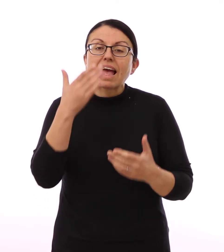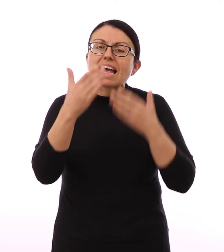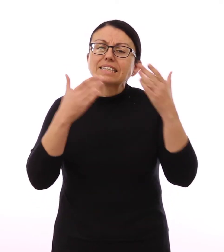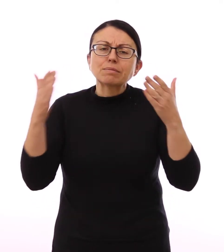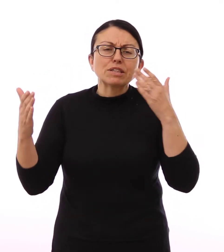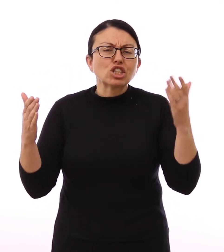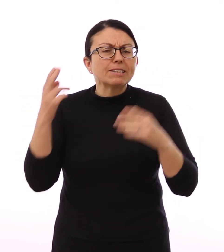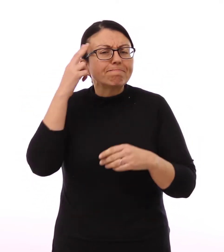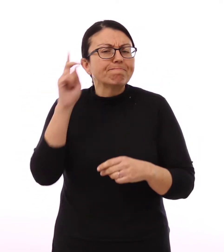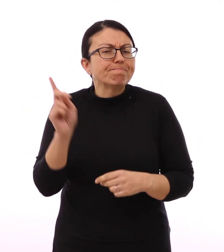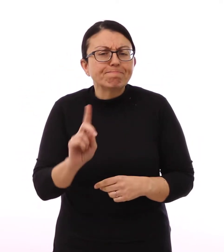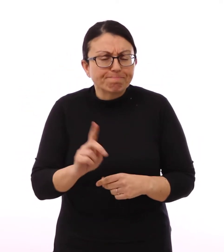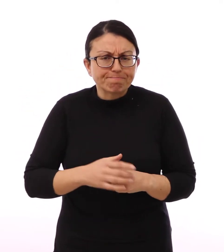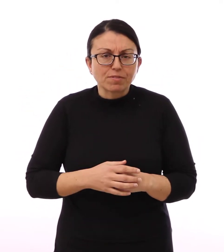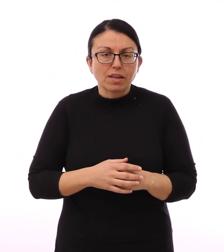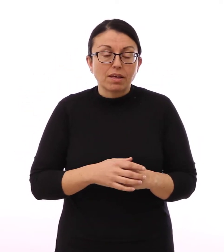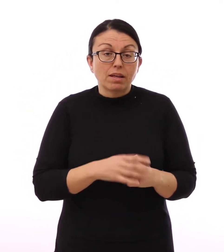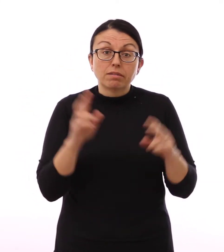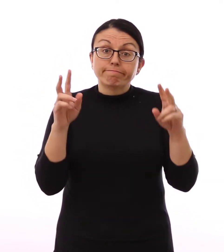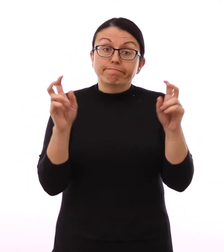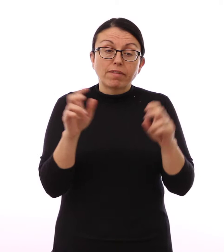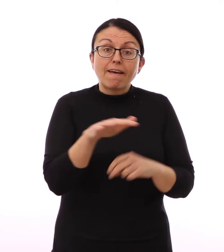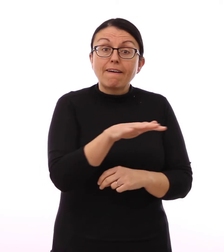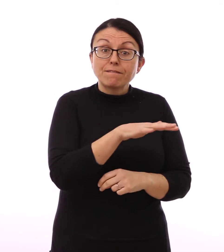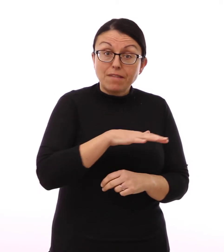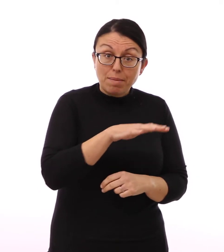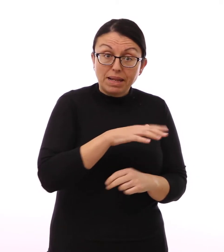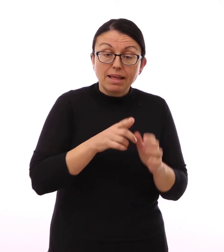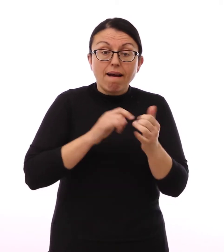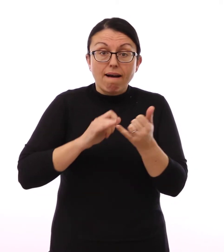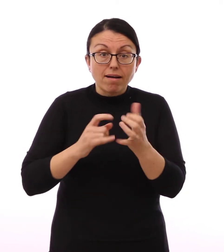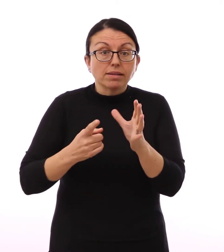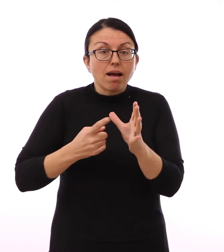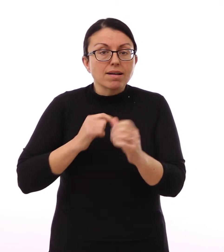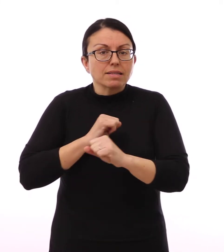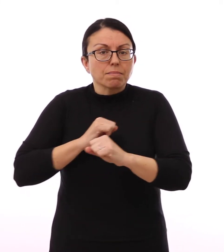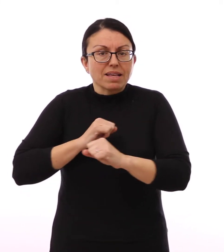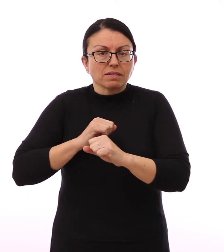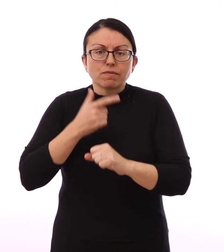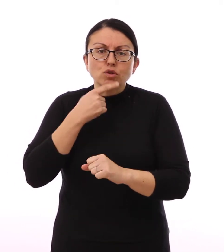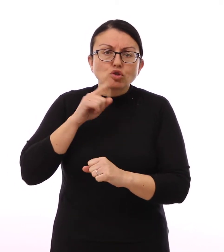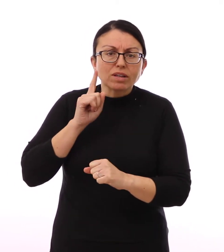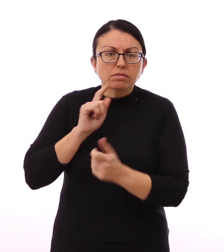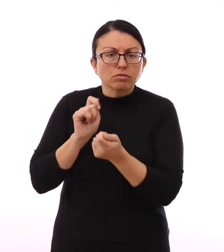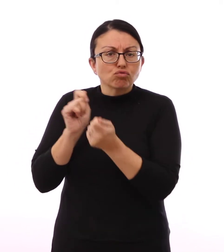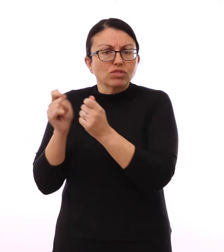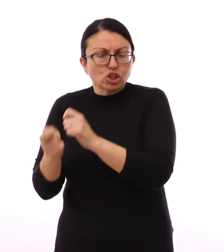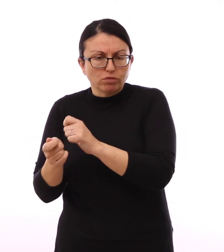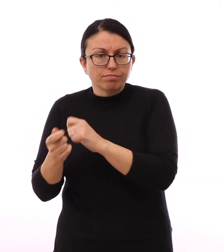Exhibition Title: 'The Family As A Space For Gender Transition'